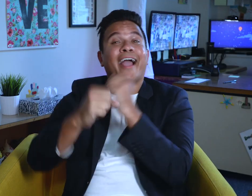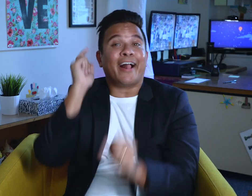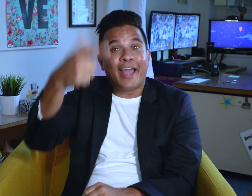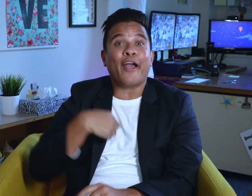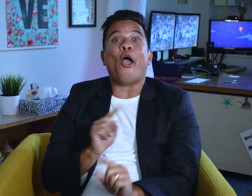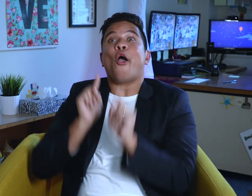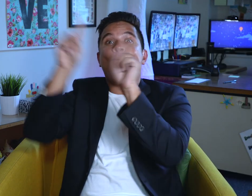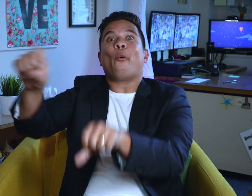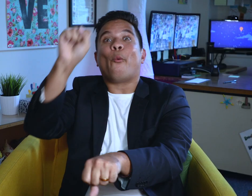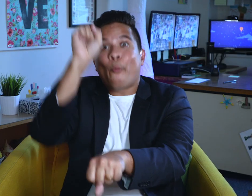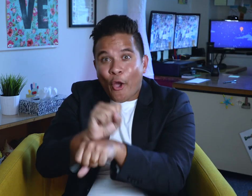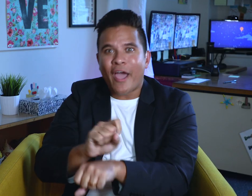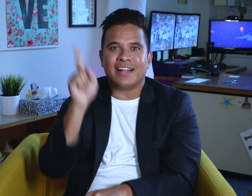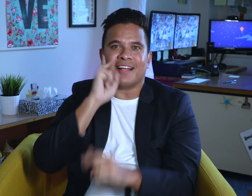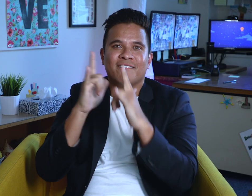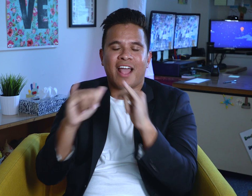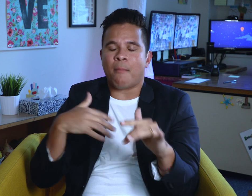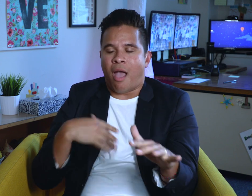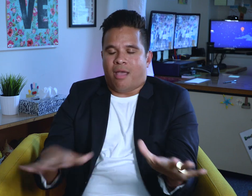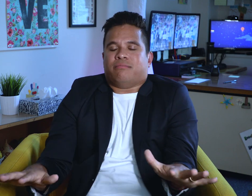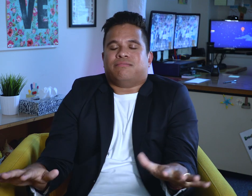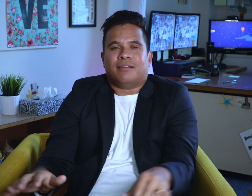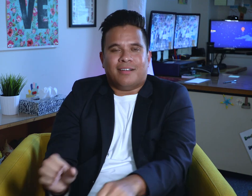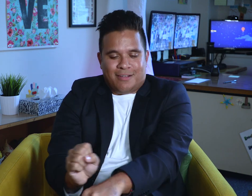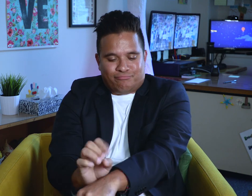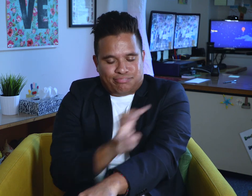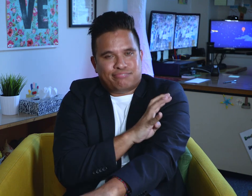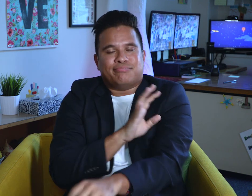Many years later, I went to work at a deaf summer camp and was immediately blown away.